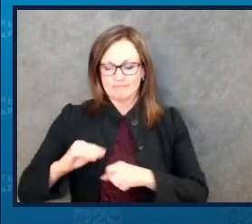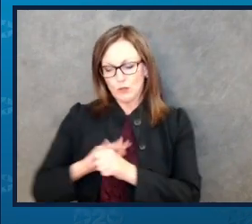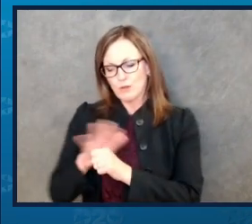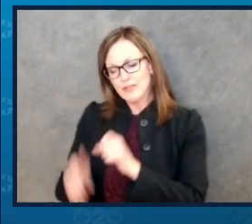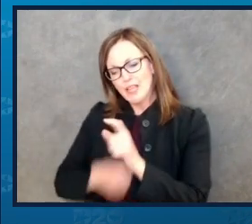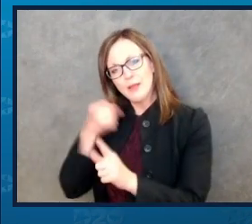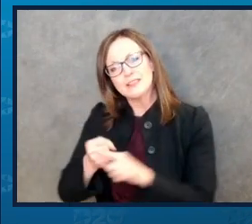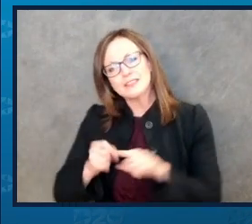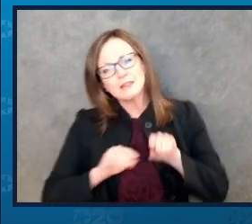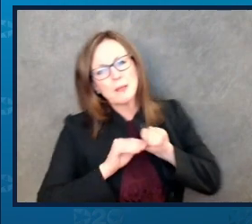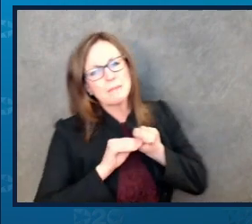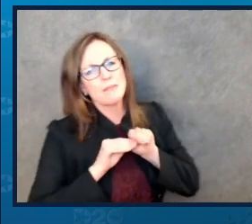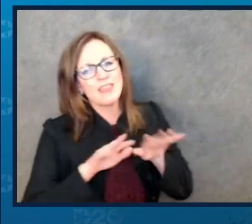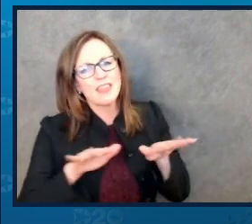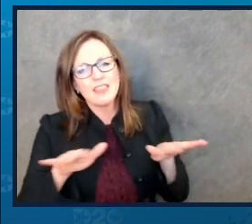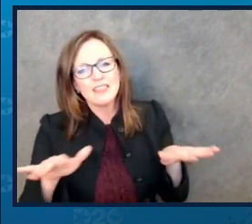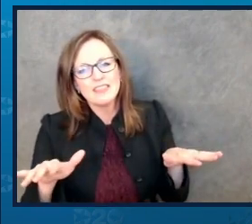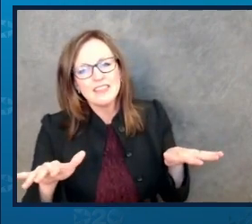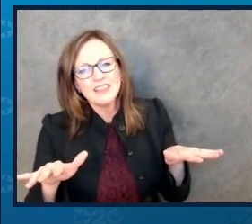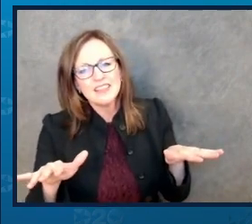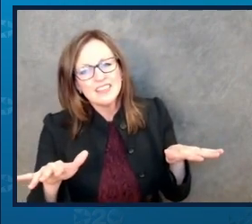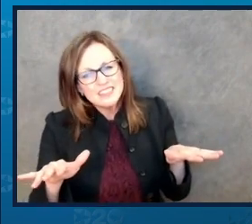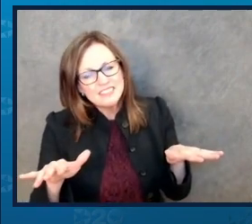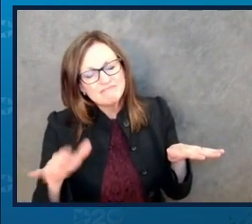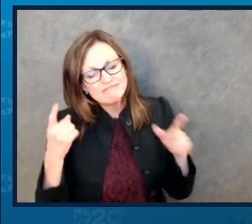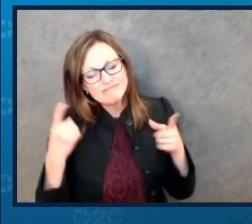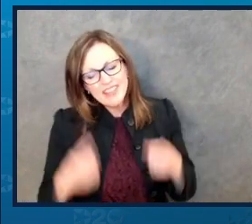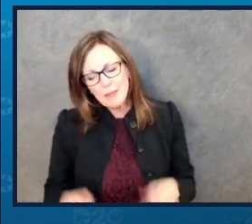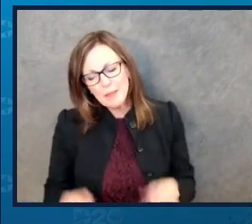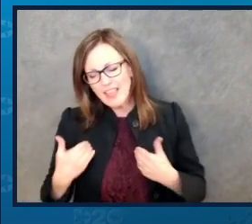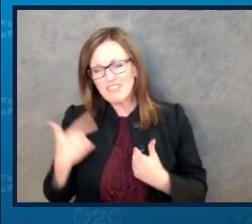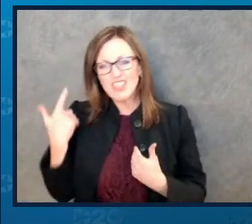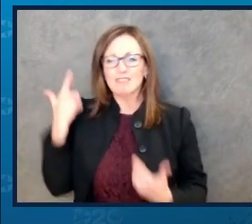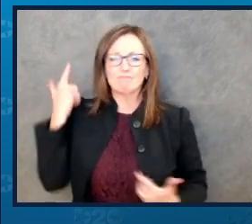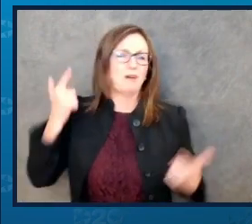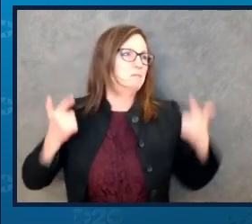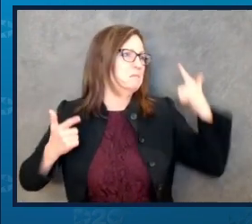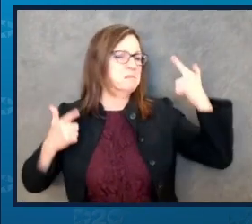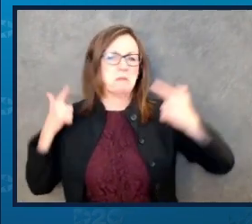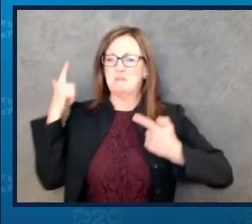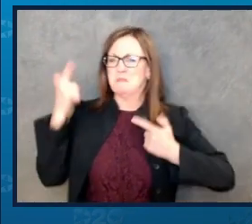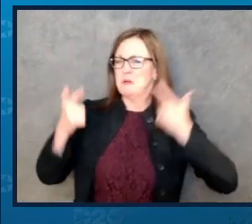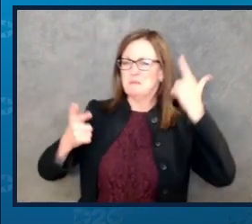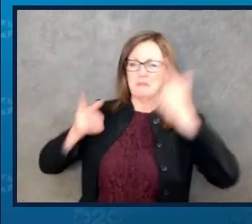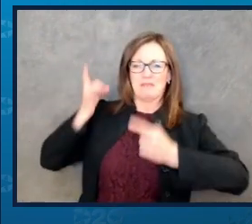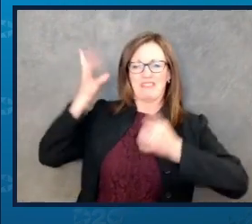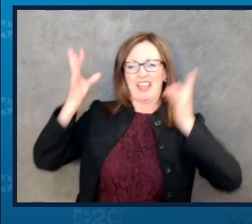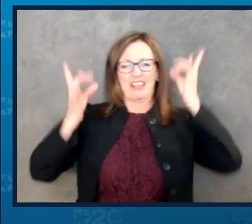GUN VIOLENCE IS A PUBLIC HEALTH CRISIS.